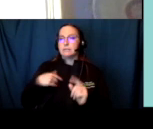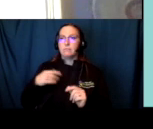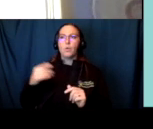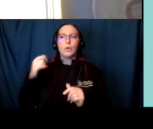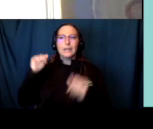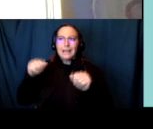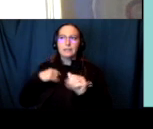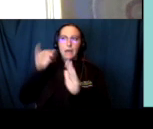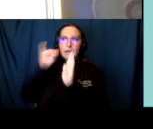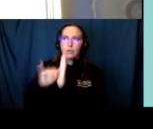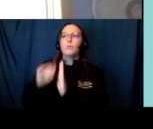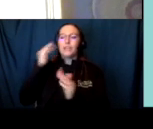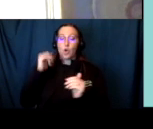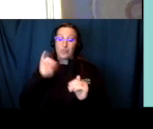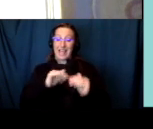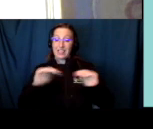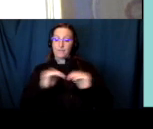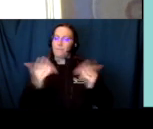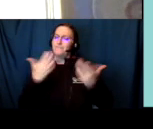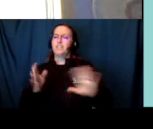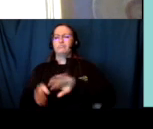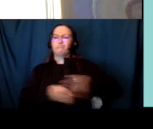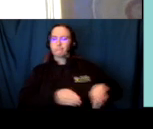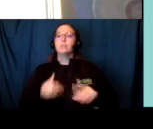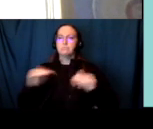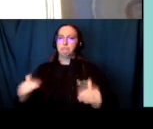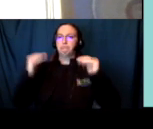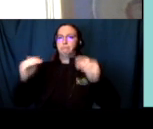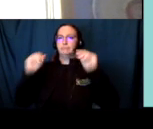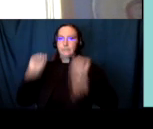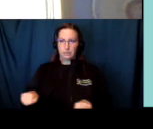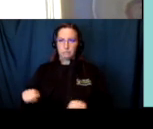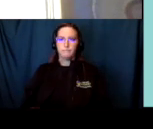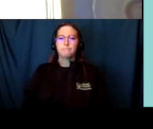know he's past that level. I know he is. And I've just given you that he has some